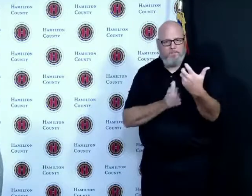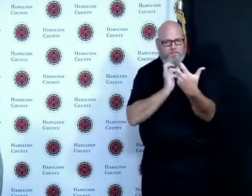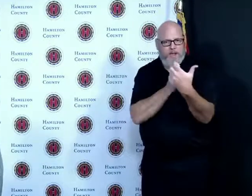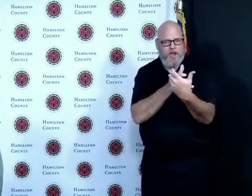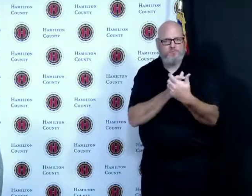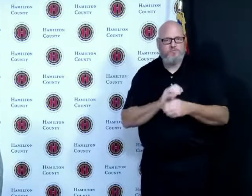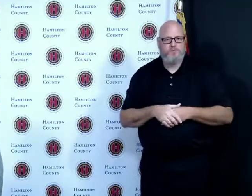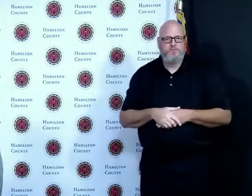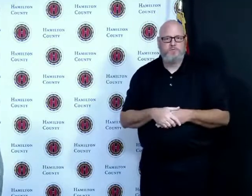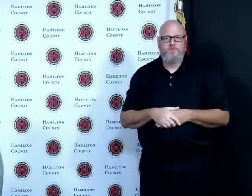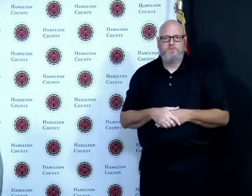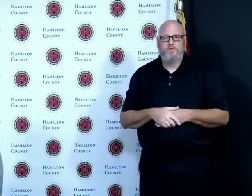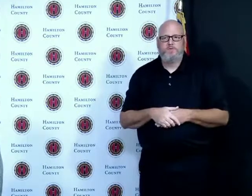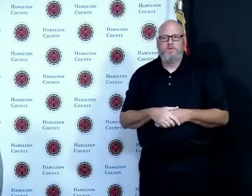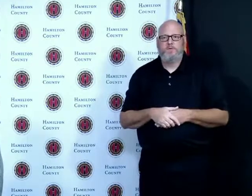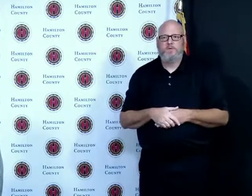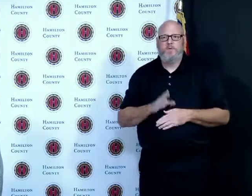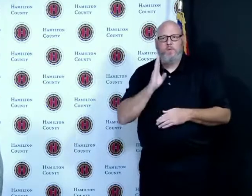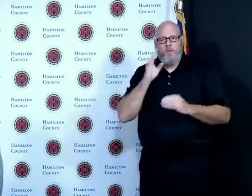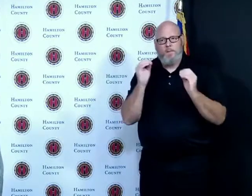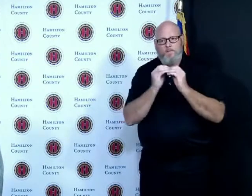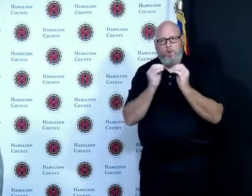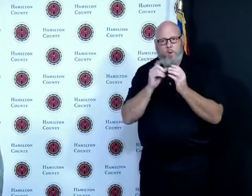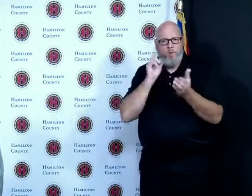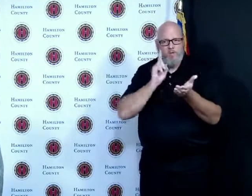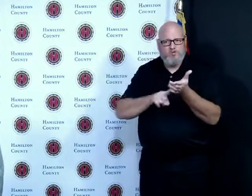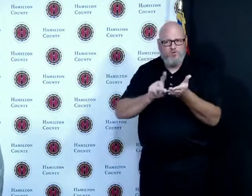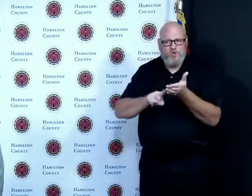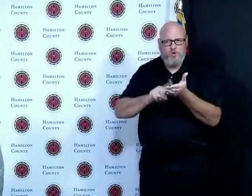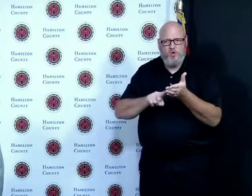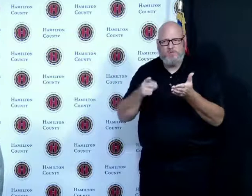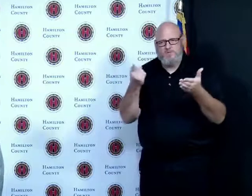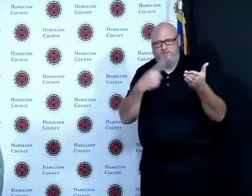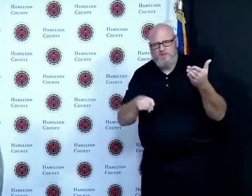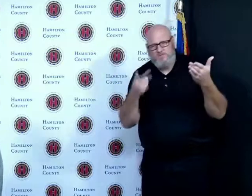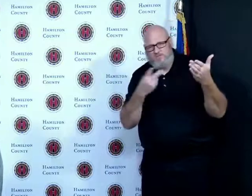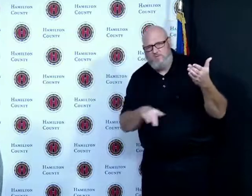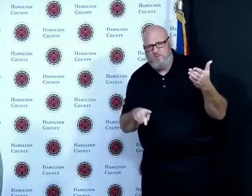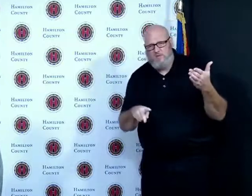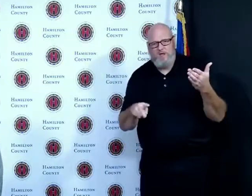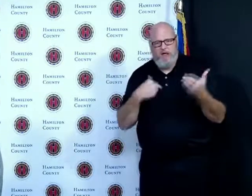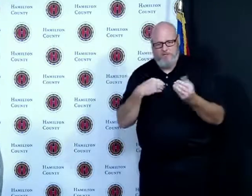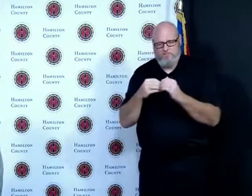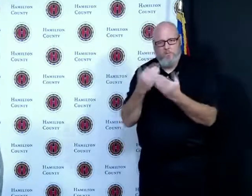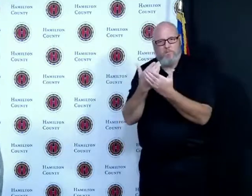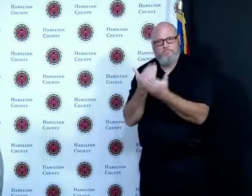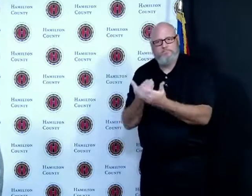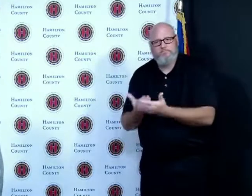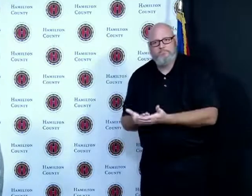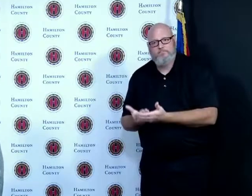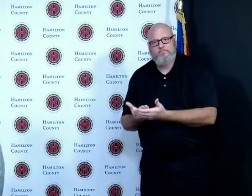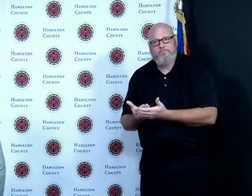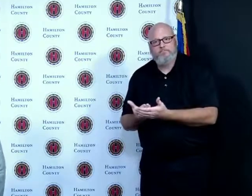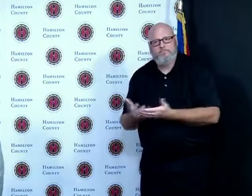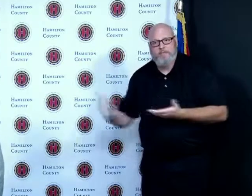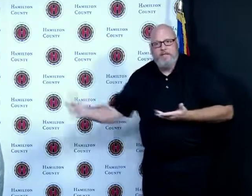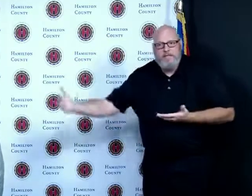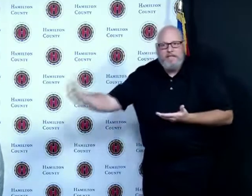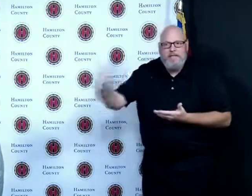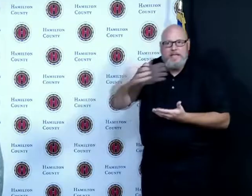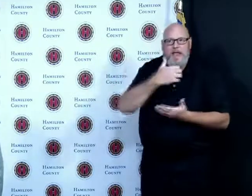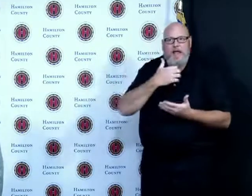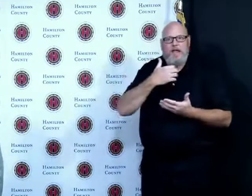into more depth on in a week or so people said you know we are hearing about the vaccine we know that